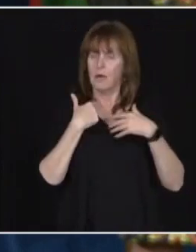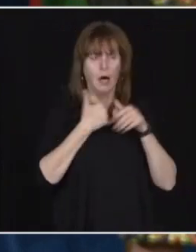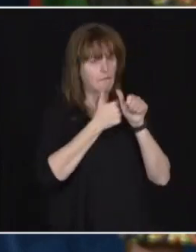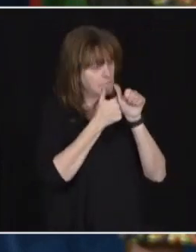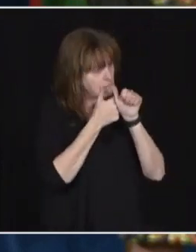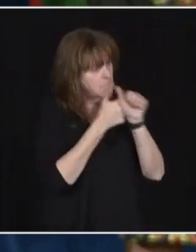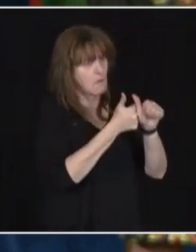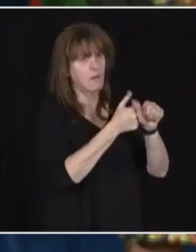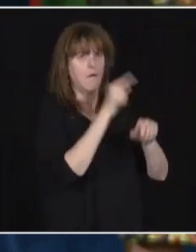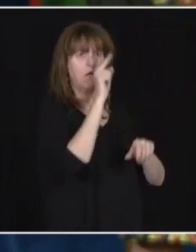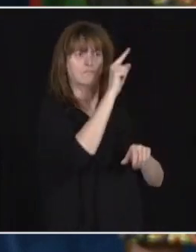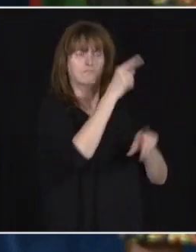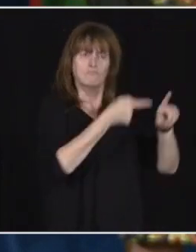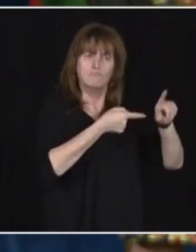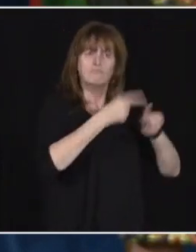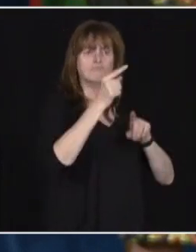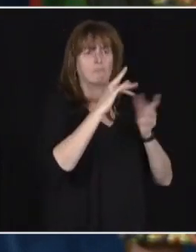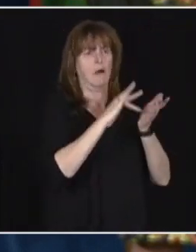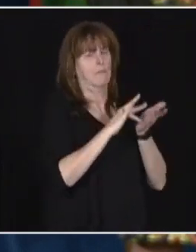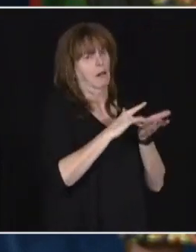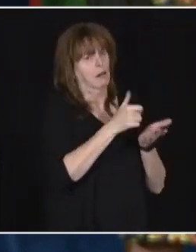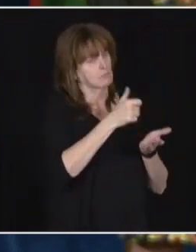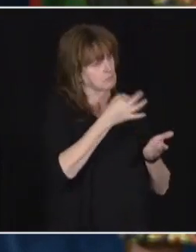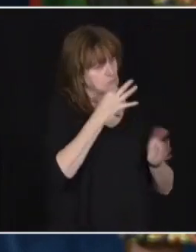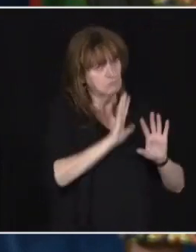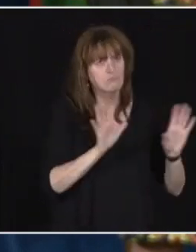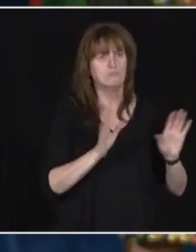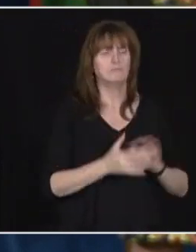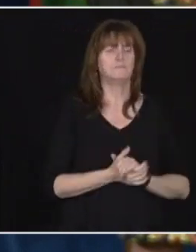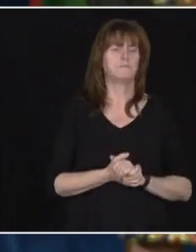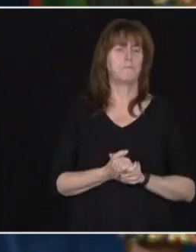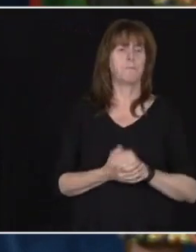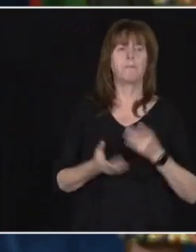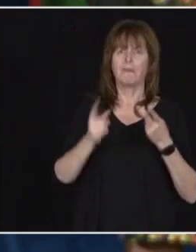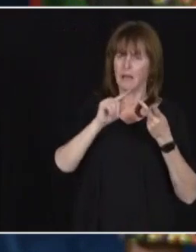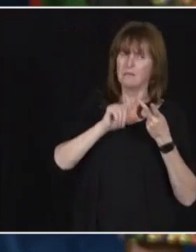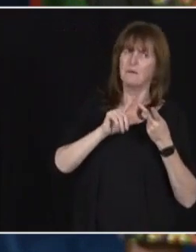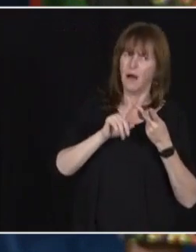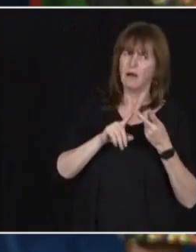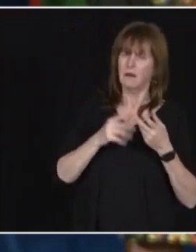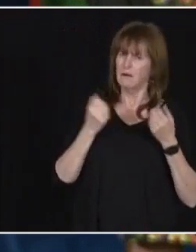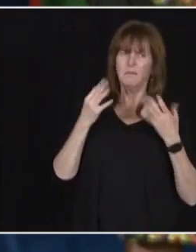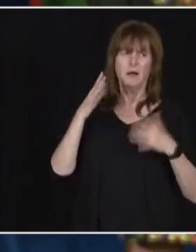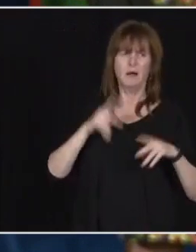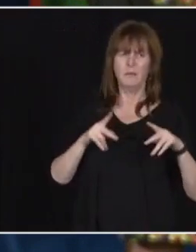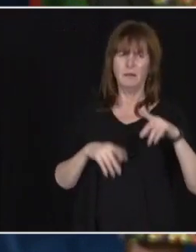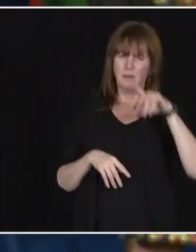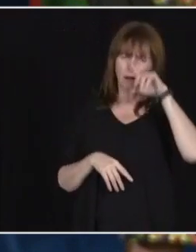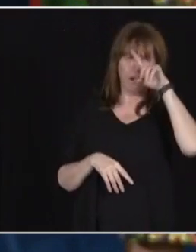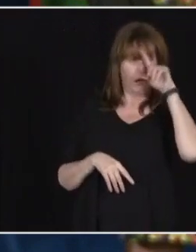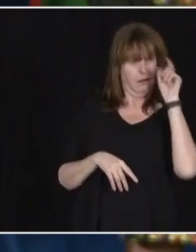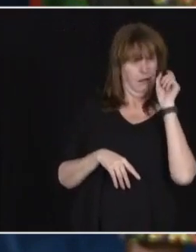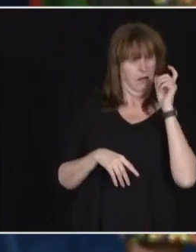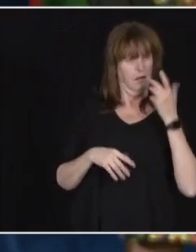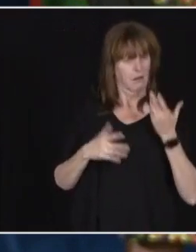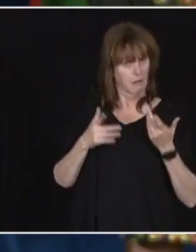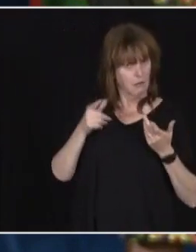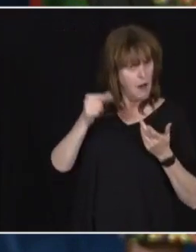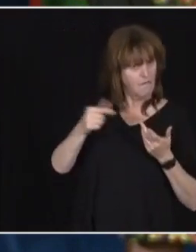house the advice of the health table. A lot of people are